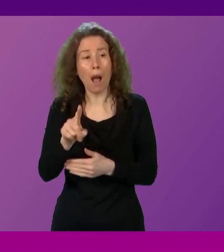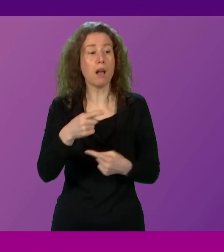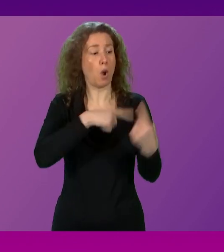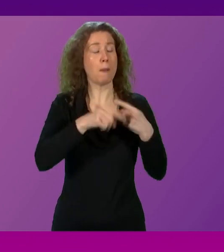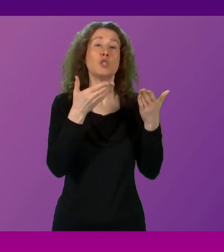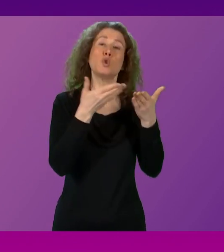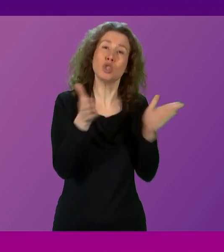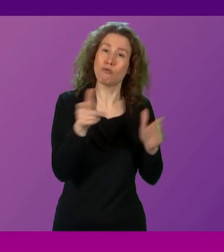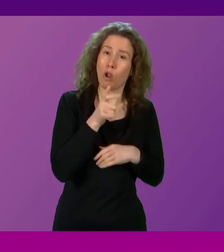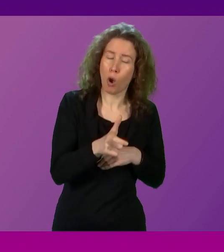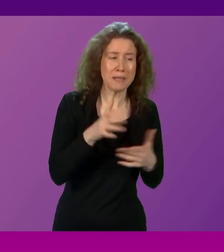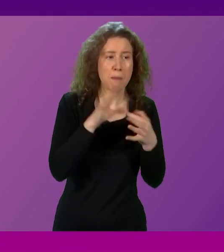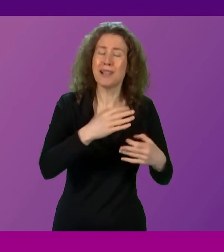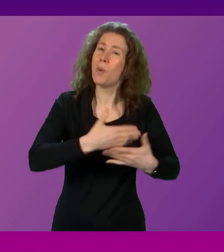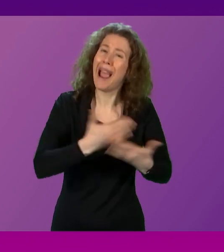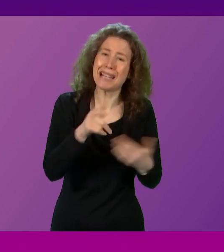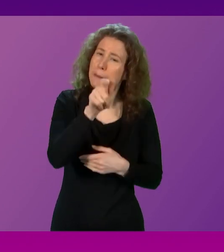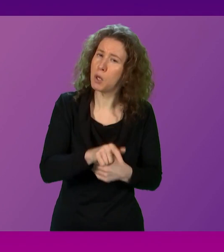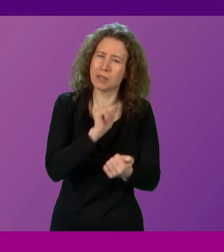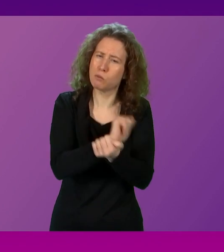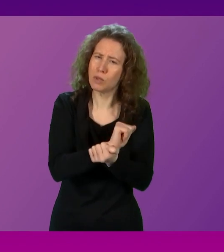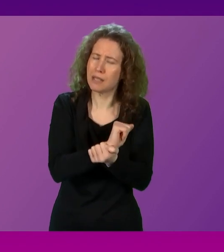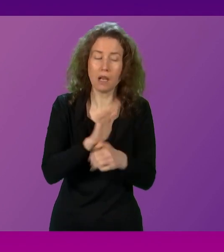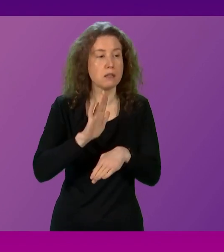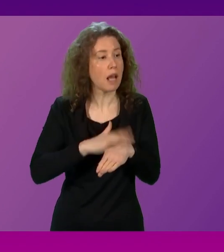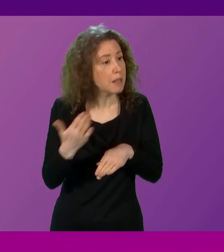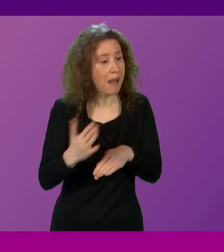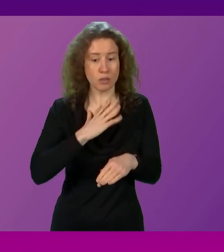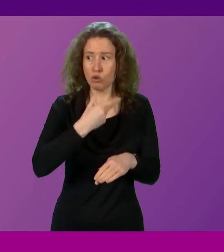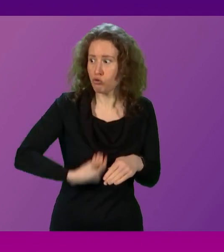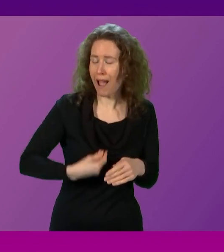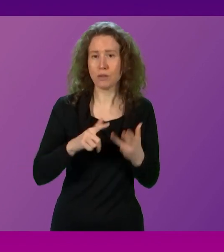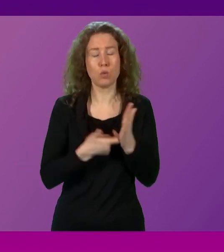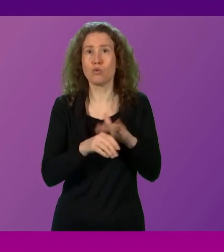which applies to any prisoner, regardless of whether they are trans, and regardless of whether